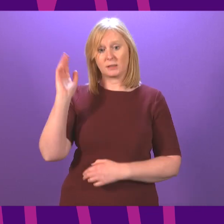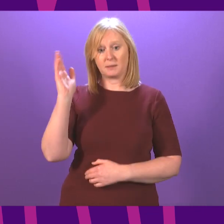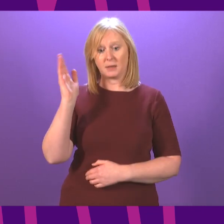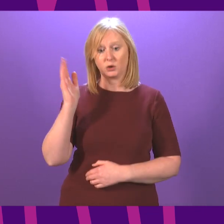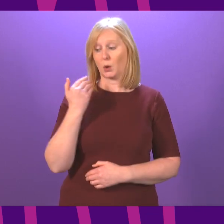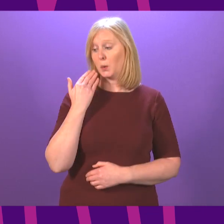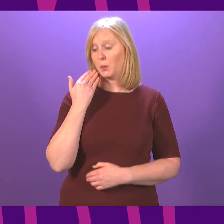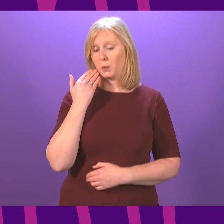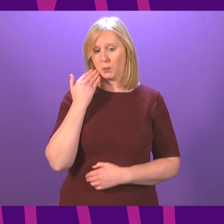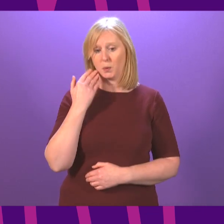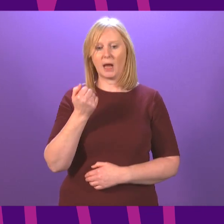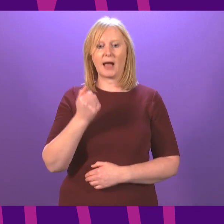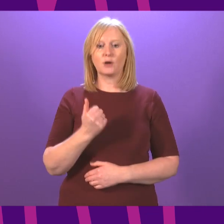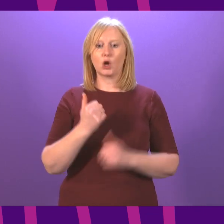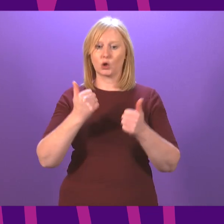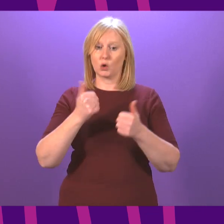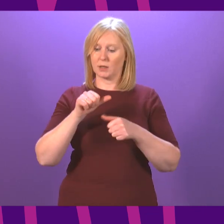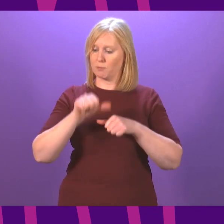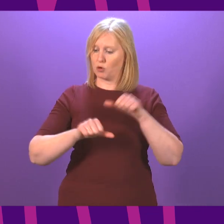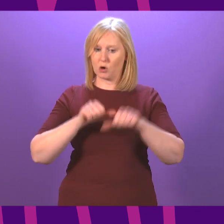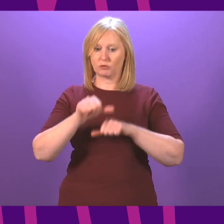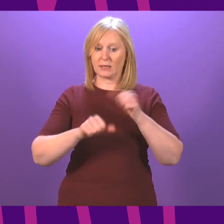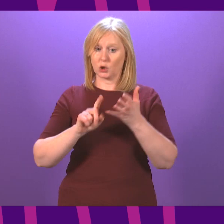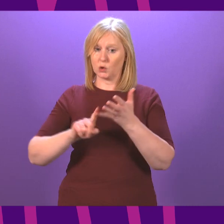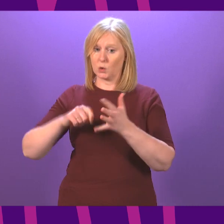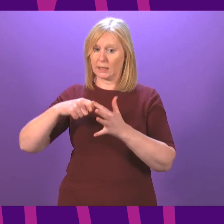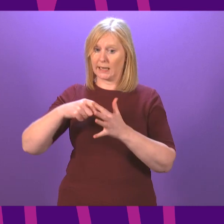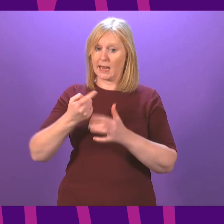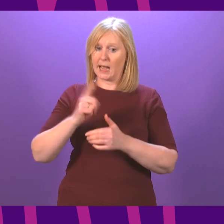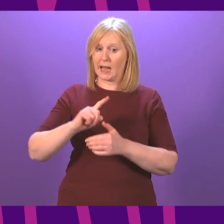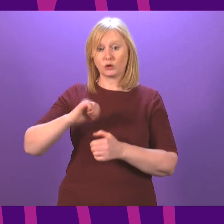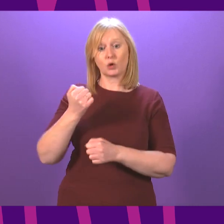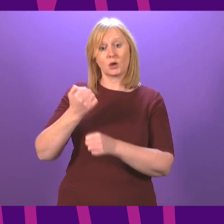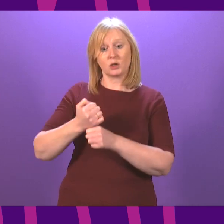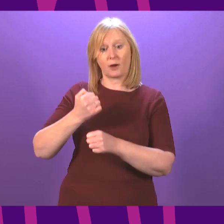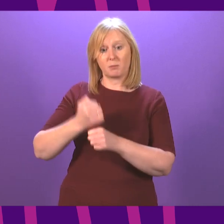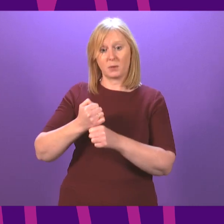weeks between the UK and Scottish Governments? Food standards are a reserved matter on the export